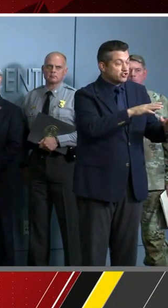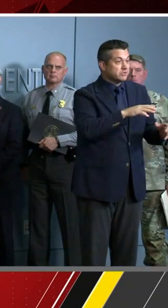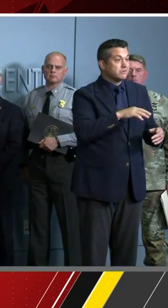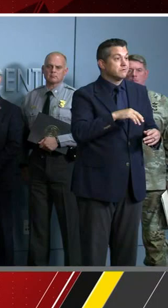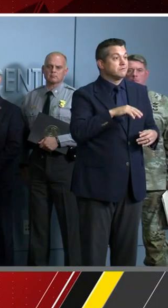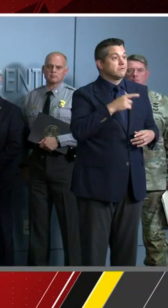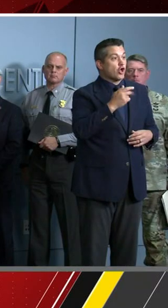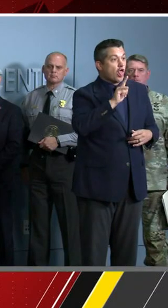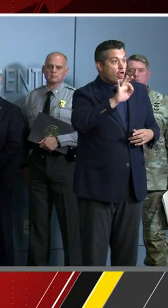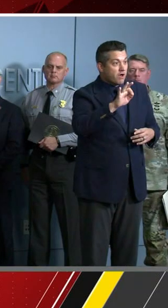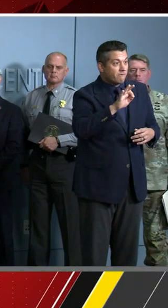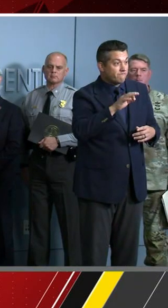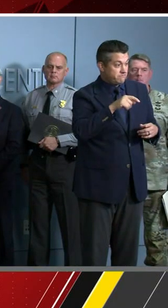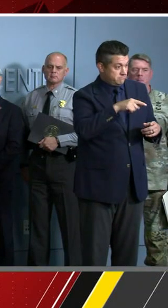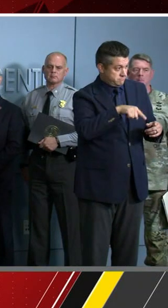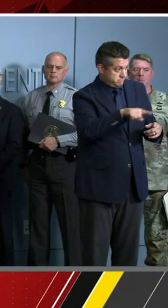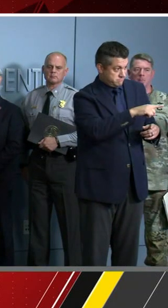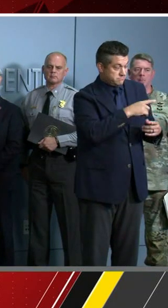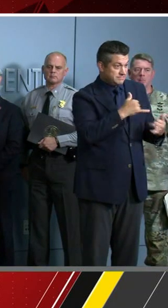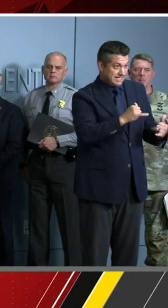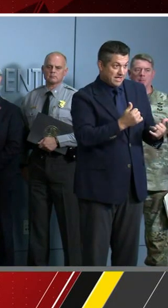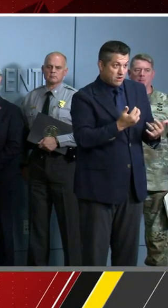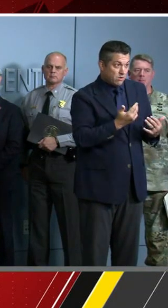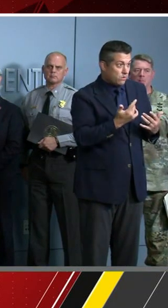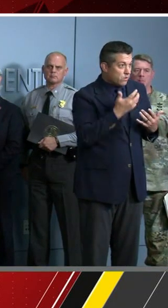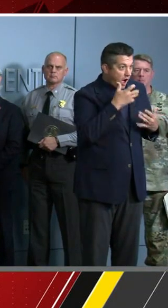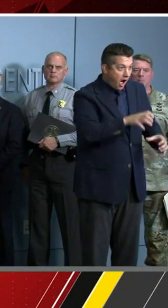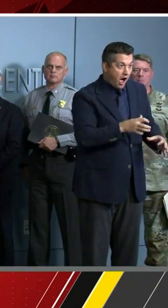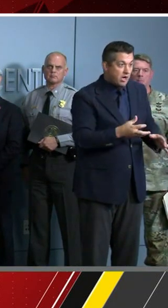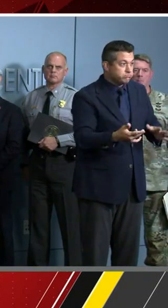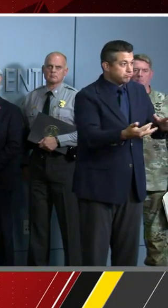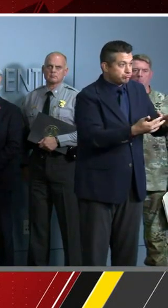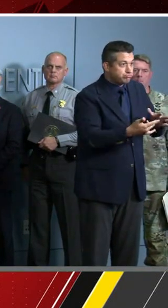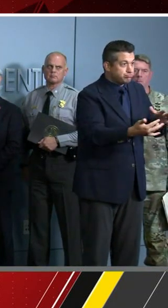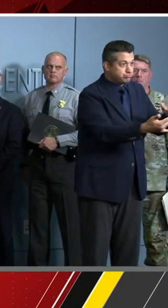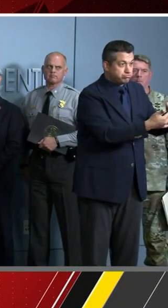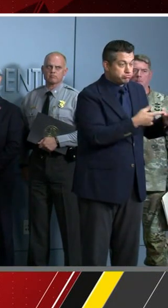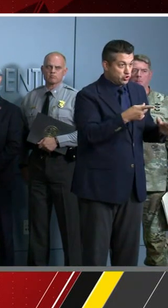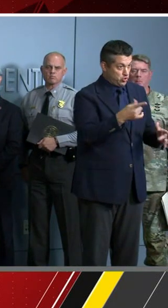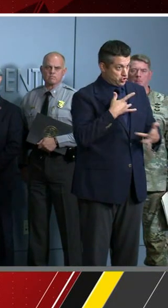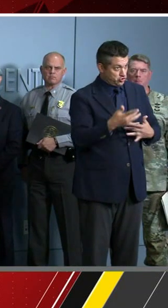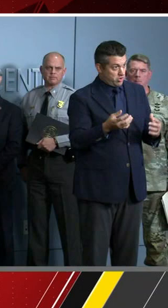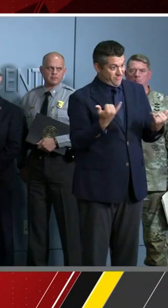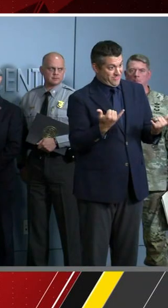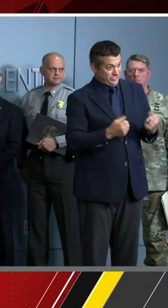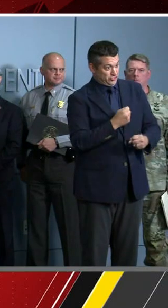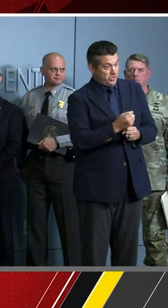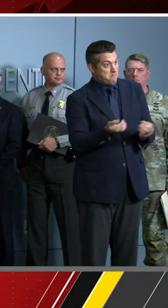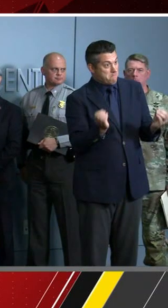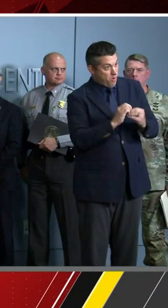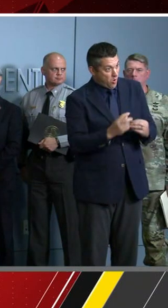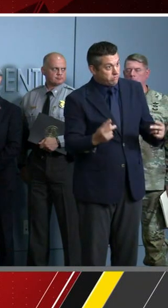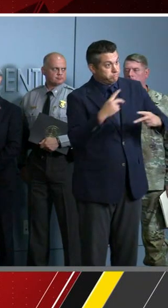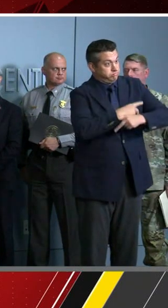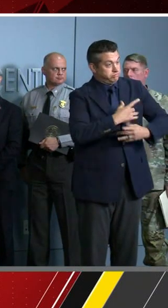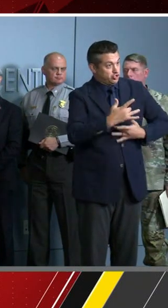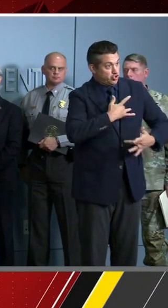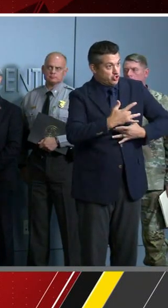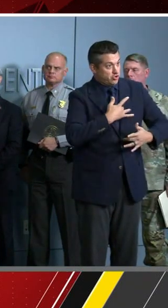concerned about the remainder of hurricane season and its